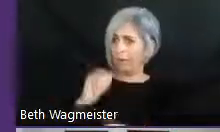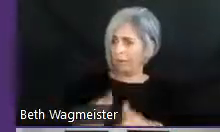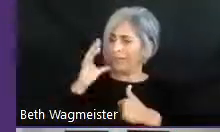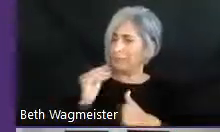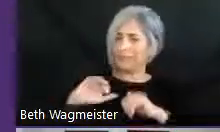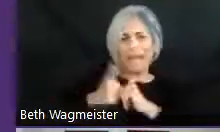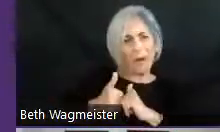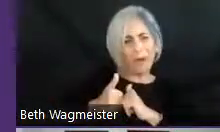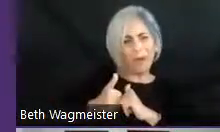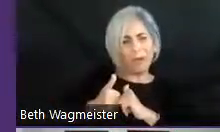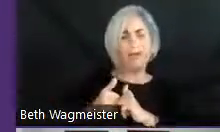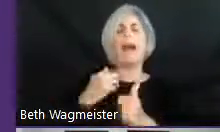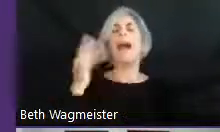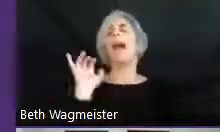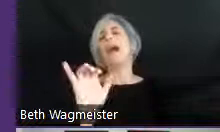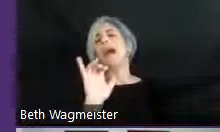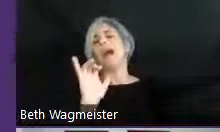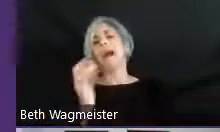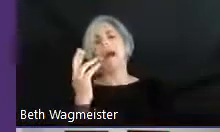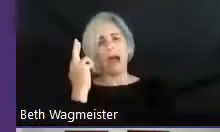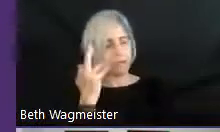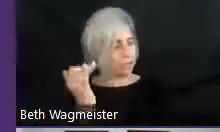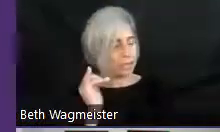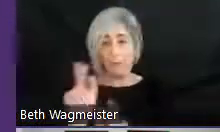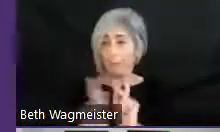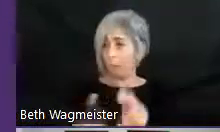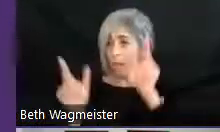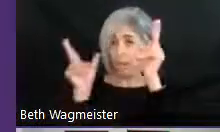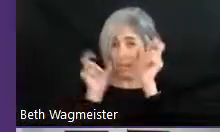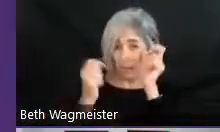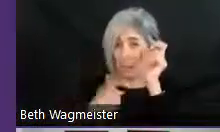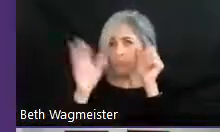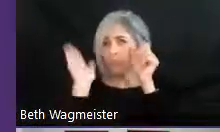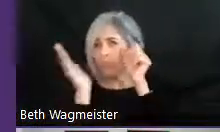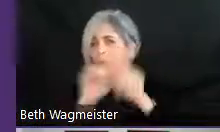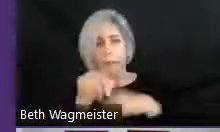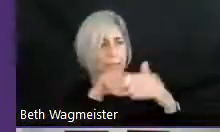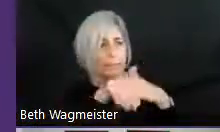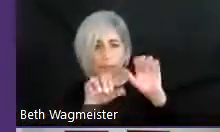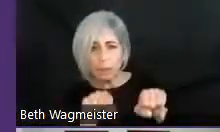I realize that people who listen to me talking about accessibility, they really want to know